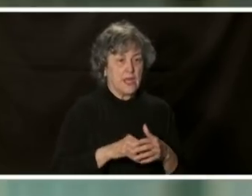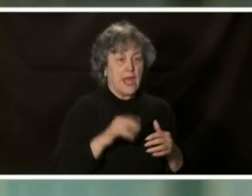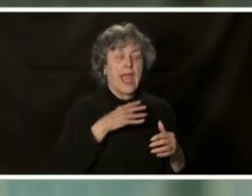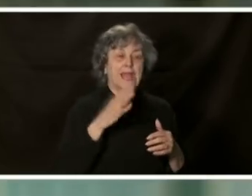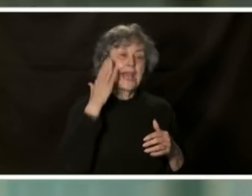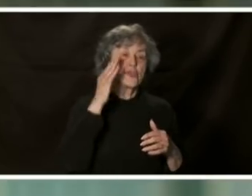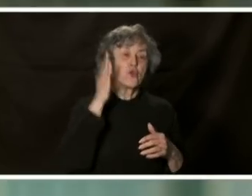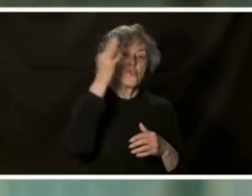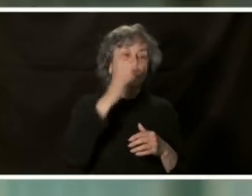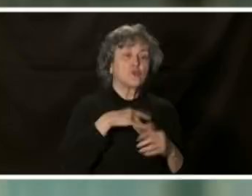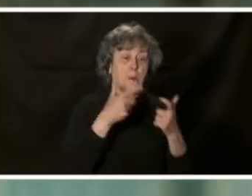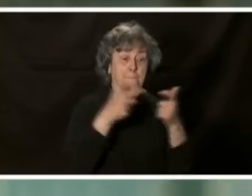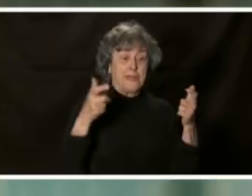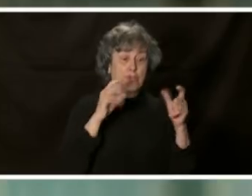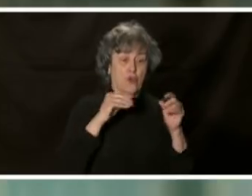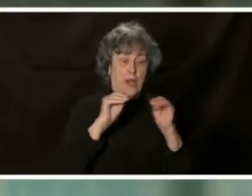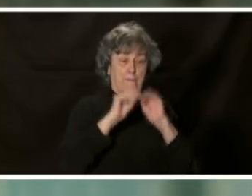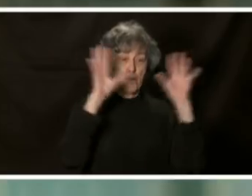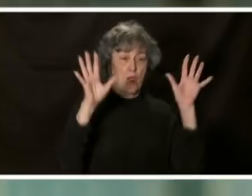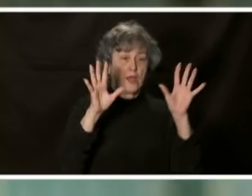BECAUSE OF WHAT EACH OF YOU HAVE TO OFFER.